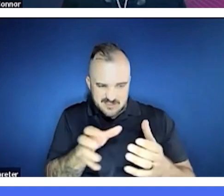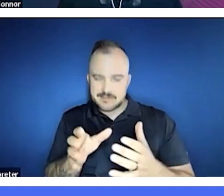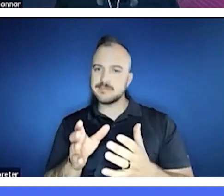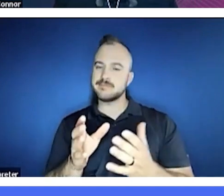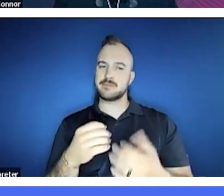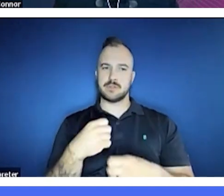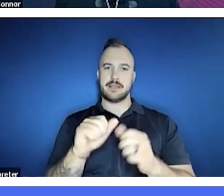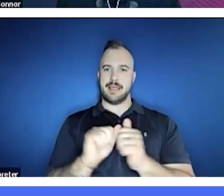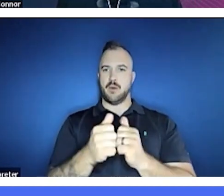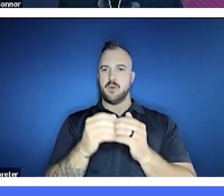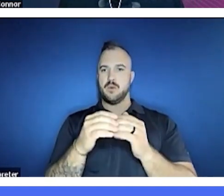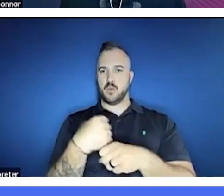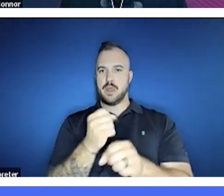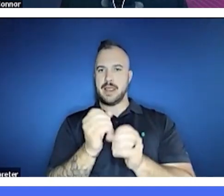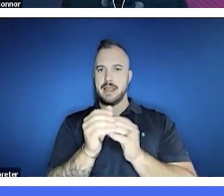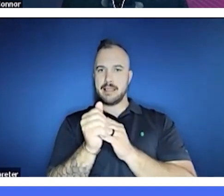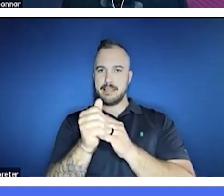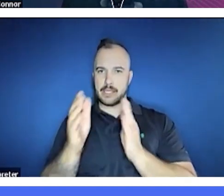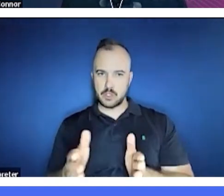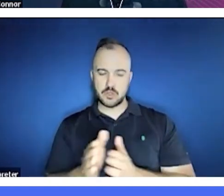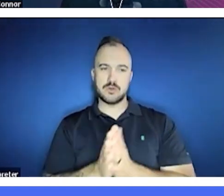Hey, thanks for your PowerPoint, CEO. Go make it accessible.